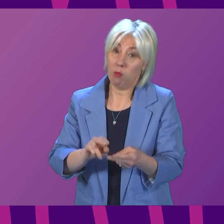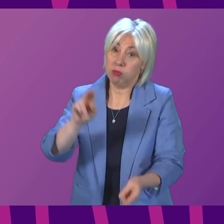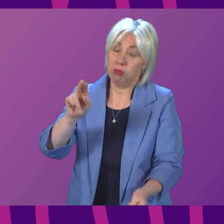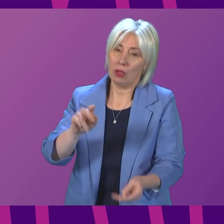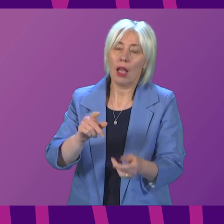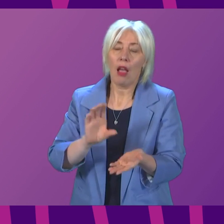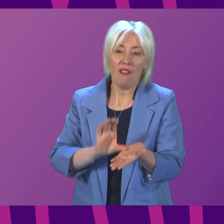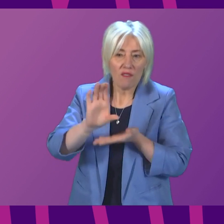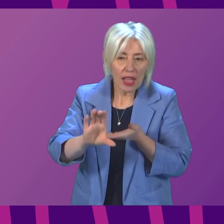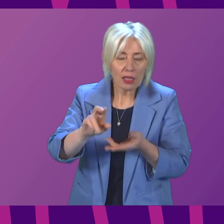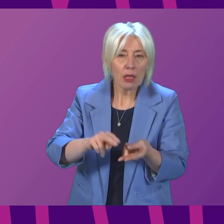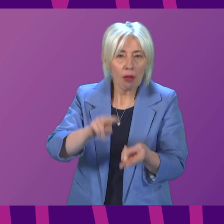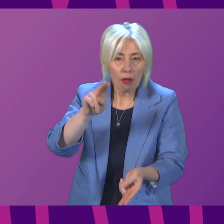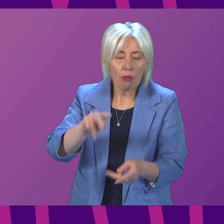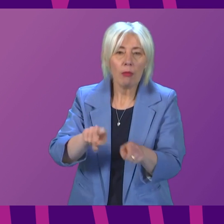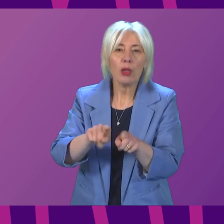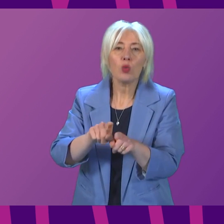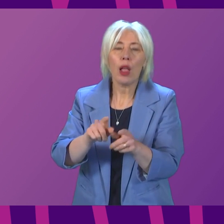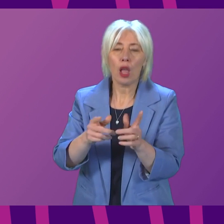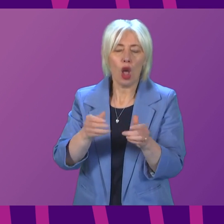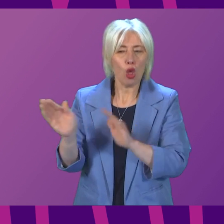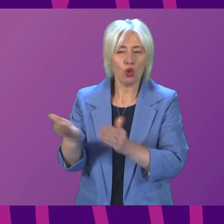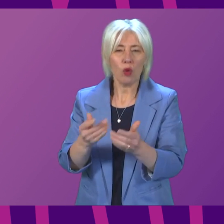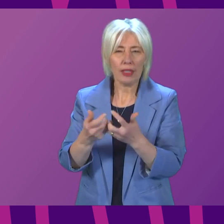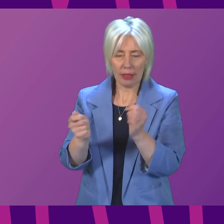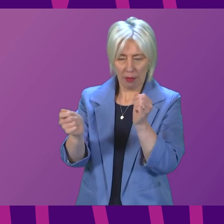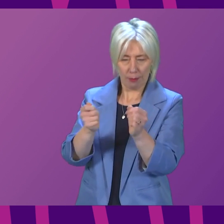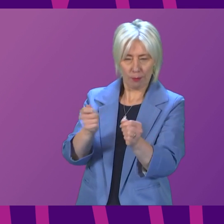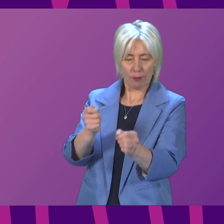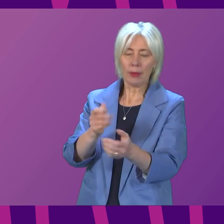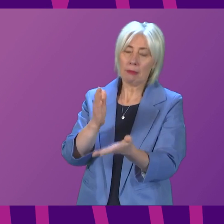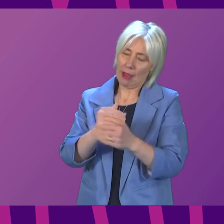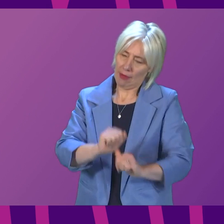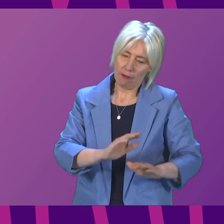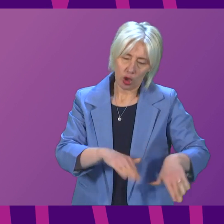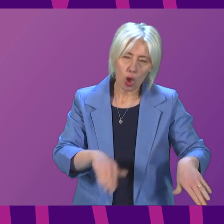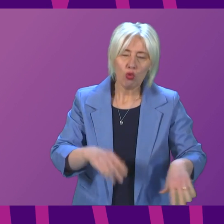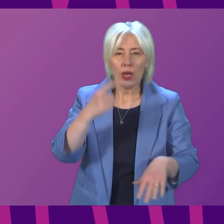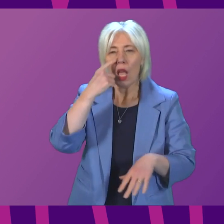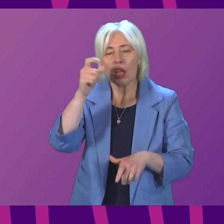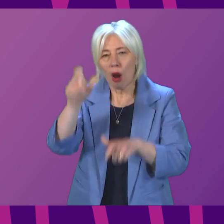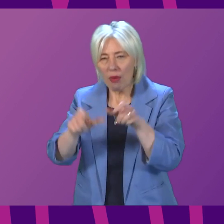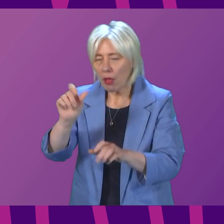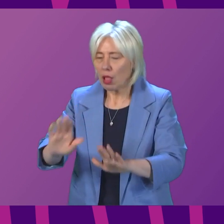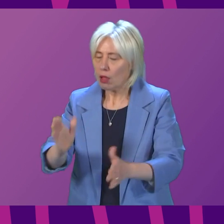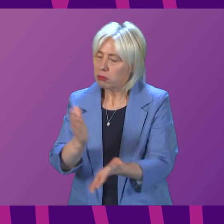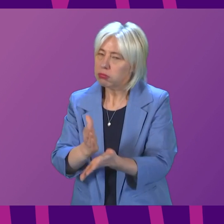We are also seeking to reform how services are delivered, not least for children and adolescents. We will continue that work.